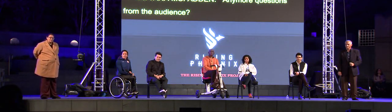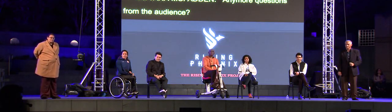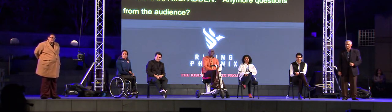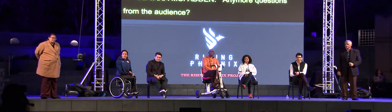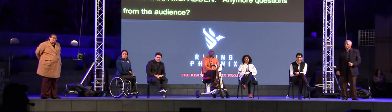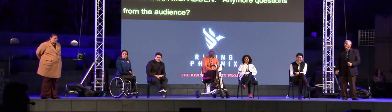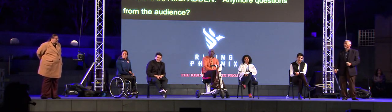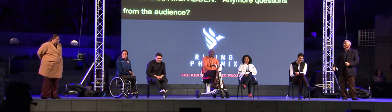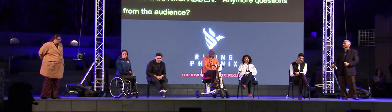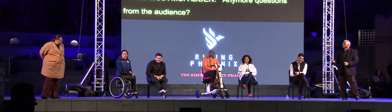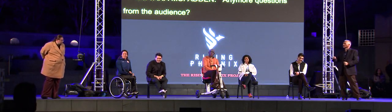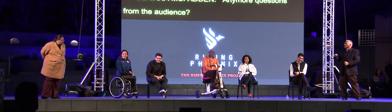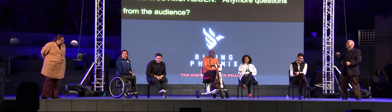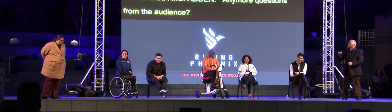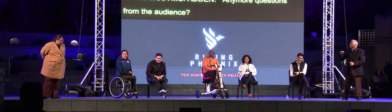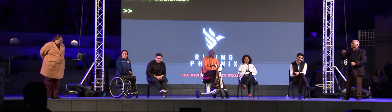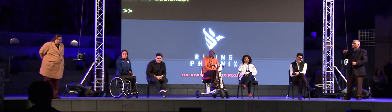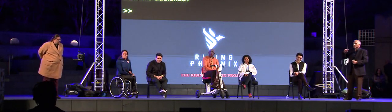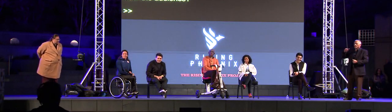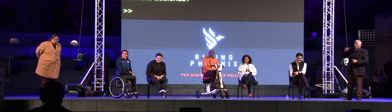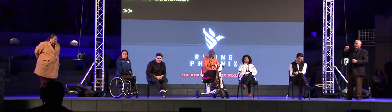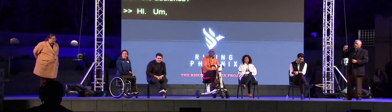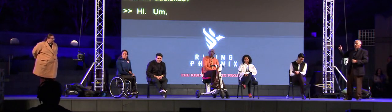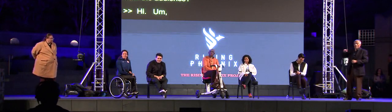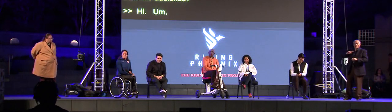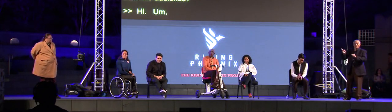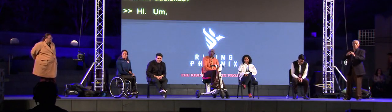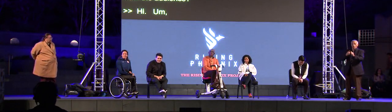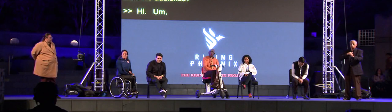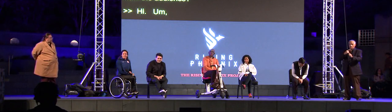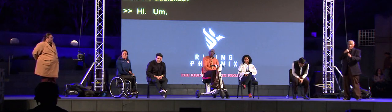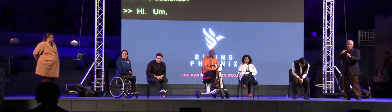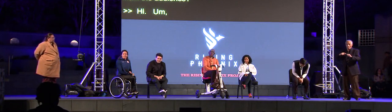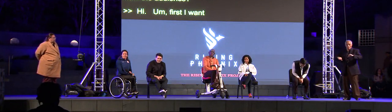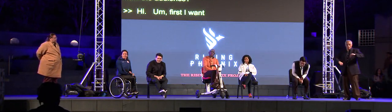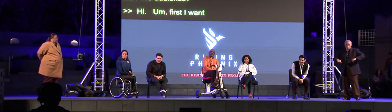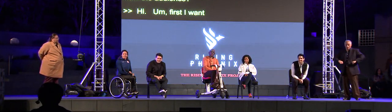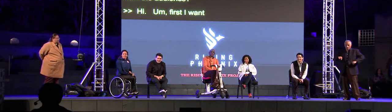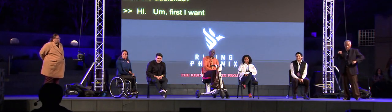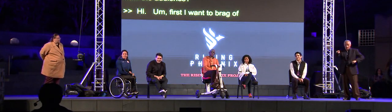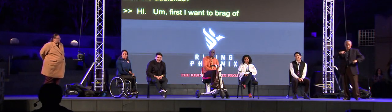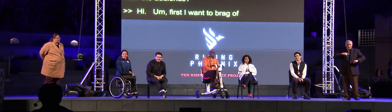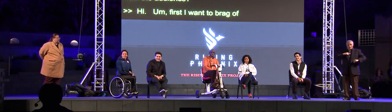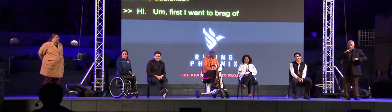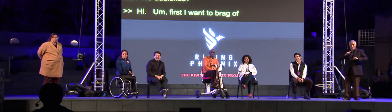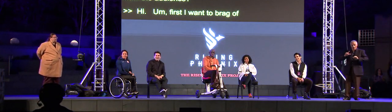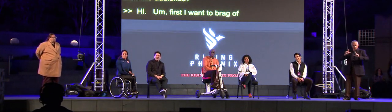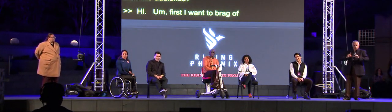Hi. First, I want to brag of my memento from Tokyo.